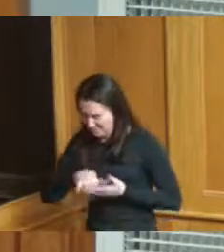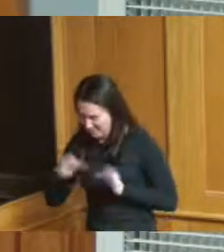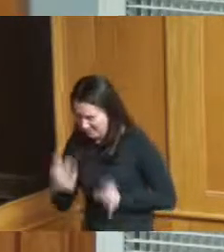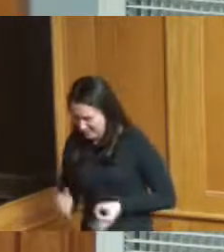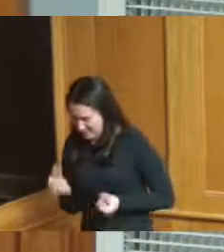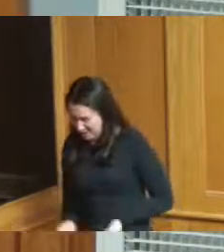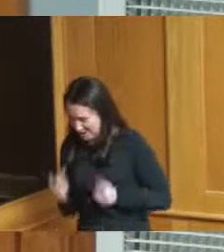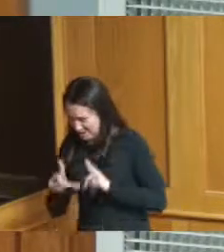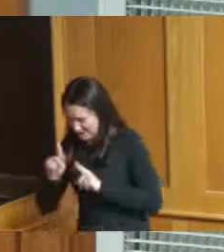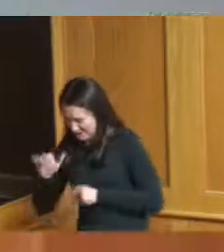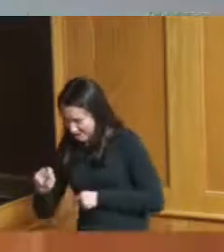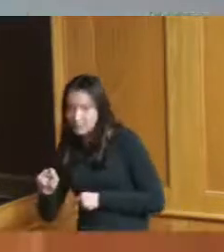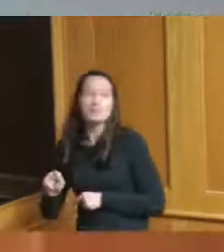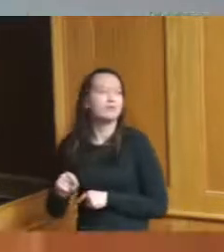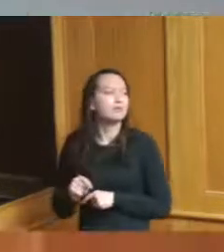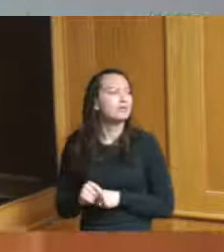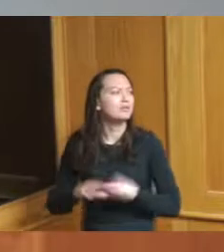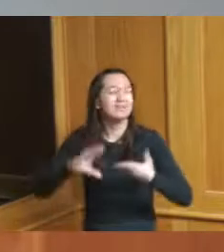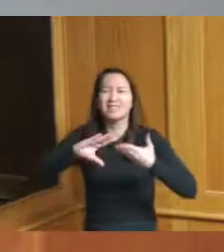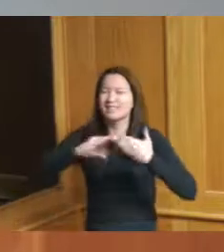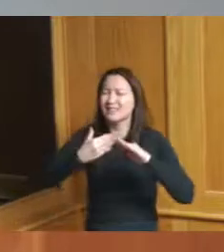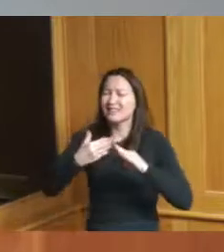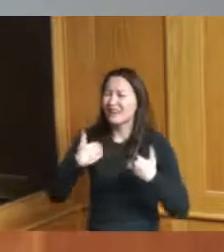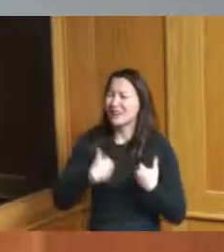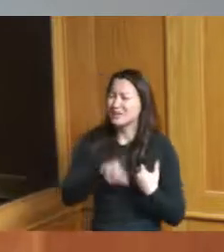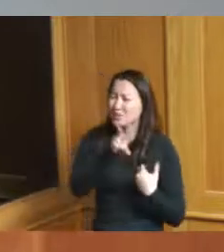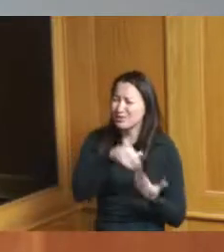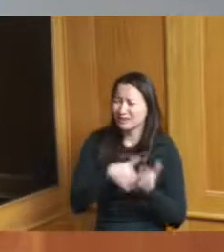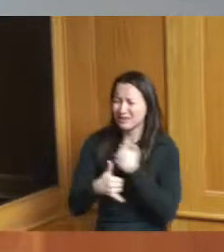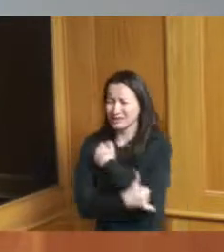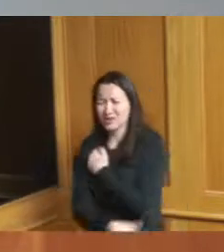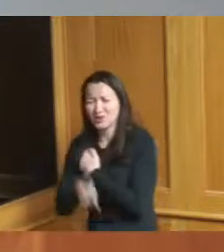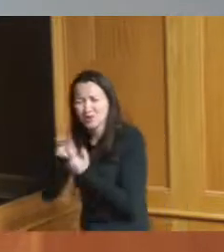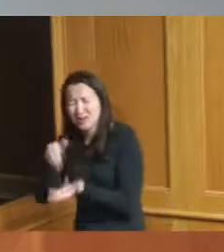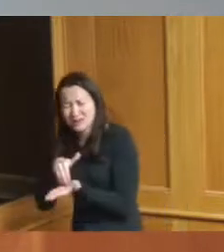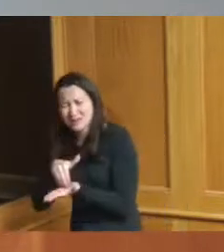we've got what we had city got two thousand county got two thousand library got five thousand